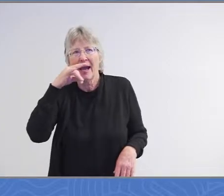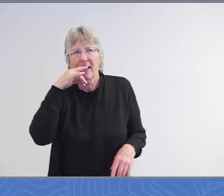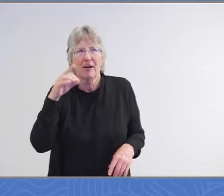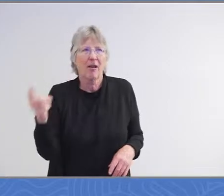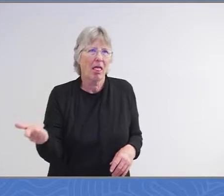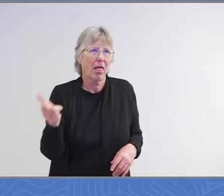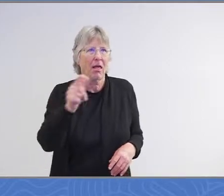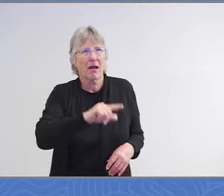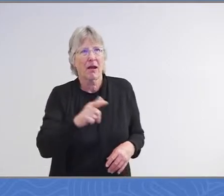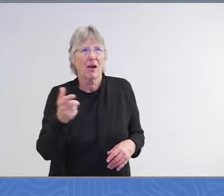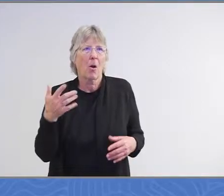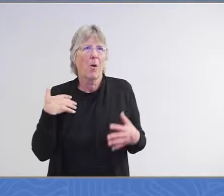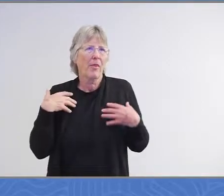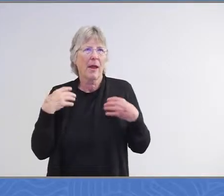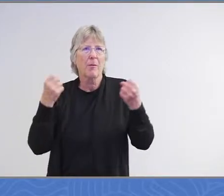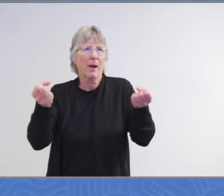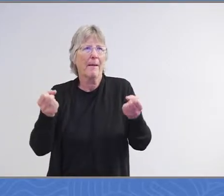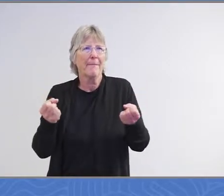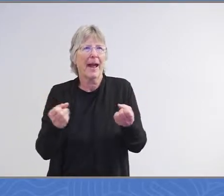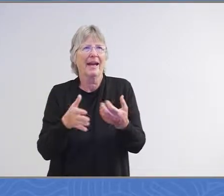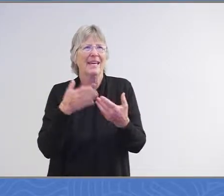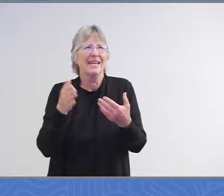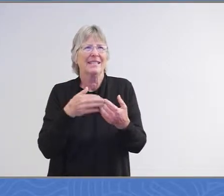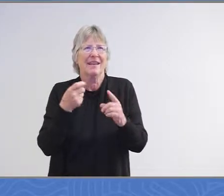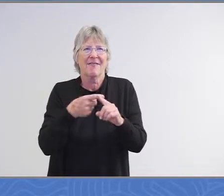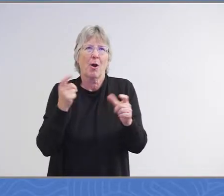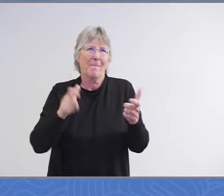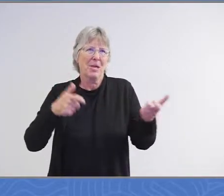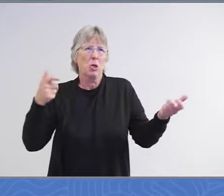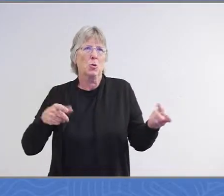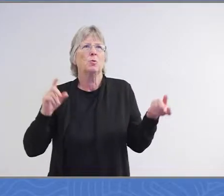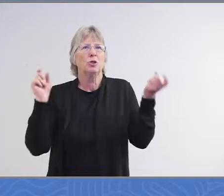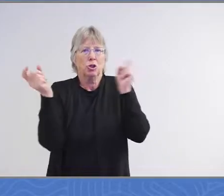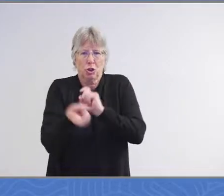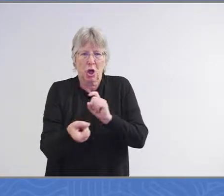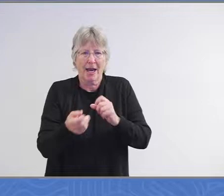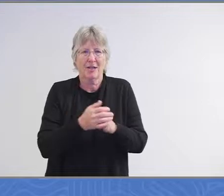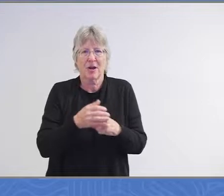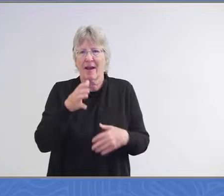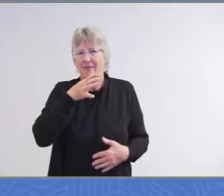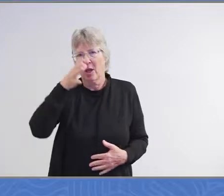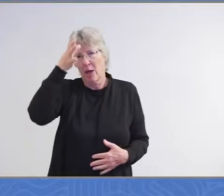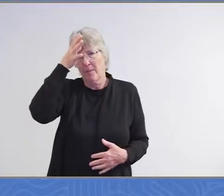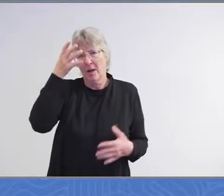from this huge change their child will experience if their parents choose to remain online.